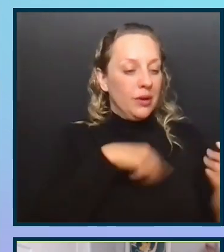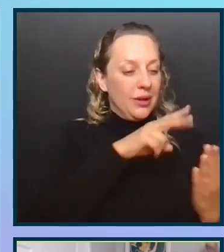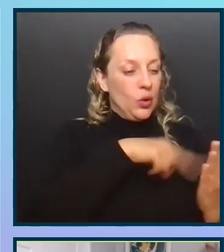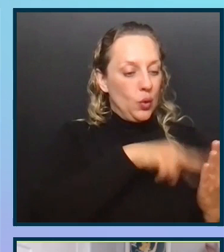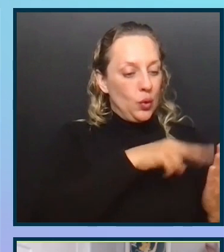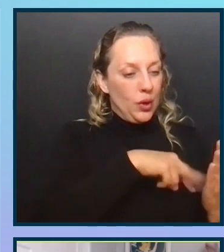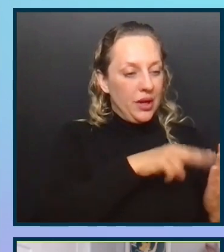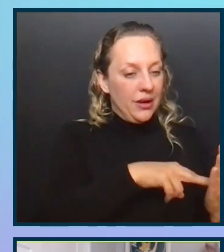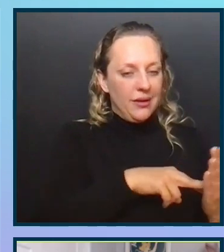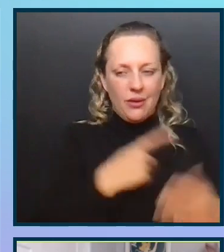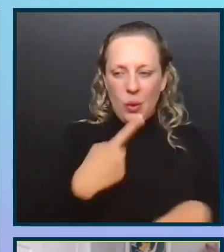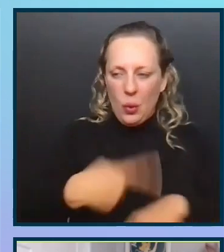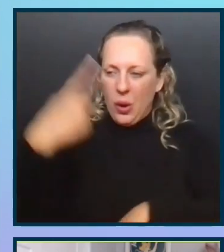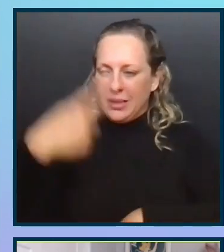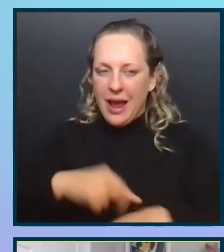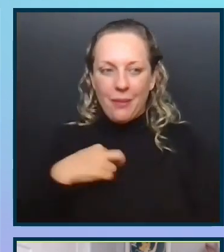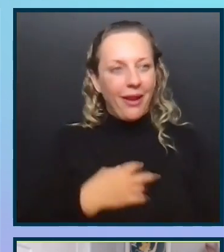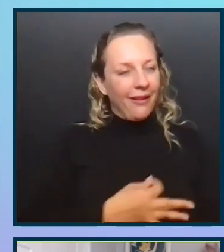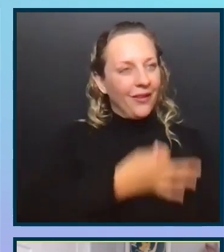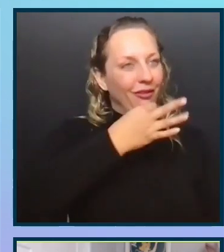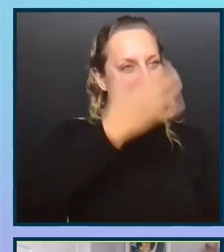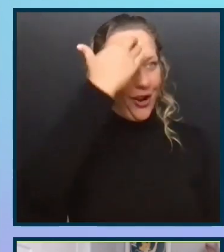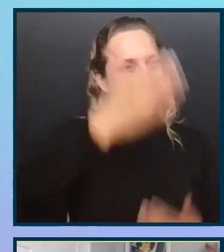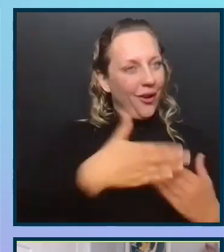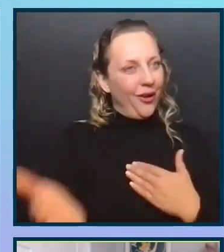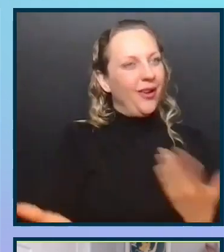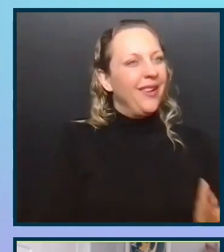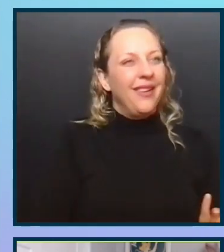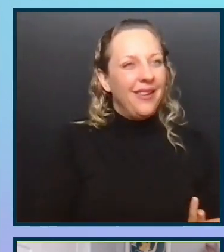if I'm only doing it sometimes, to practice.